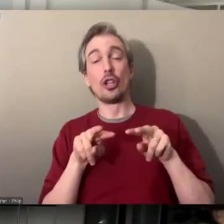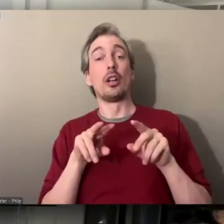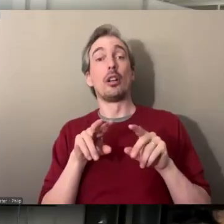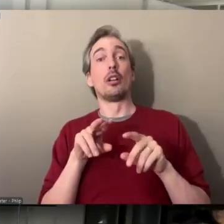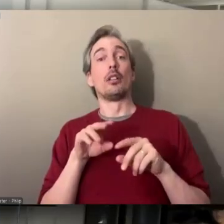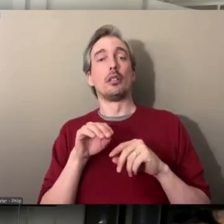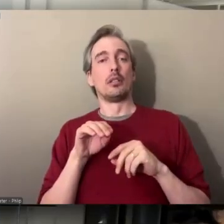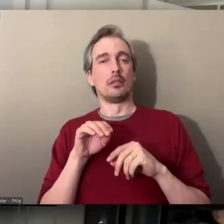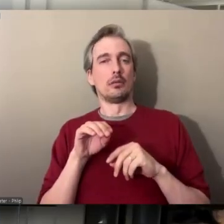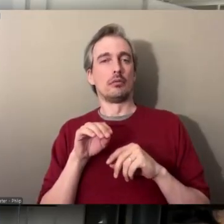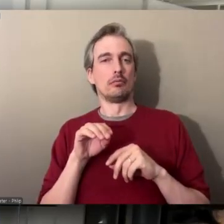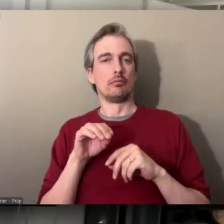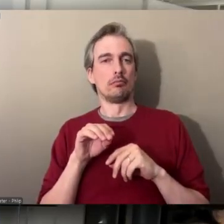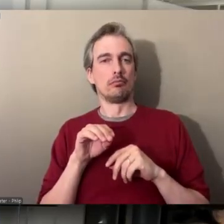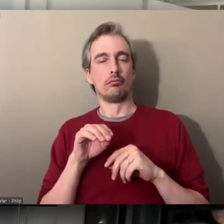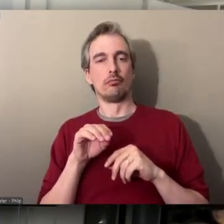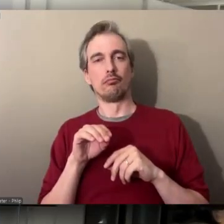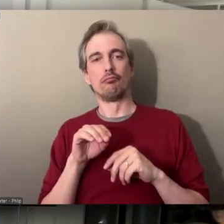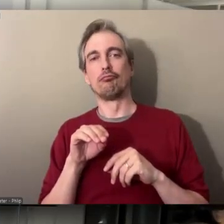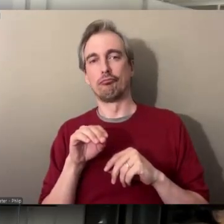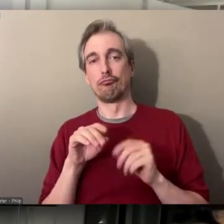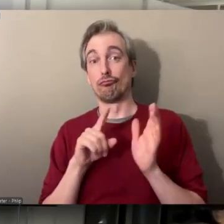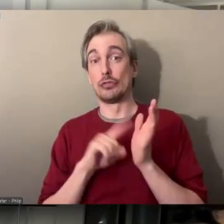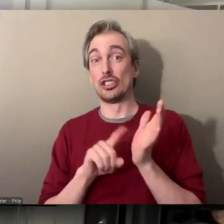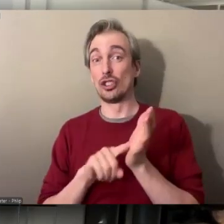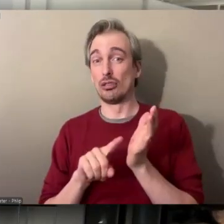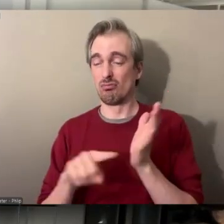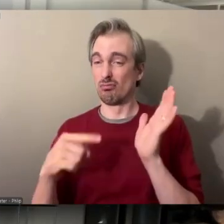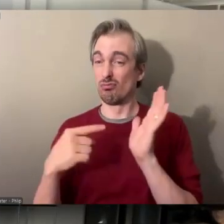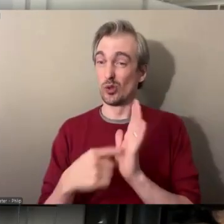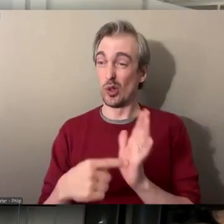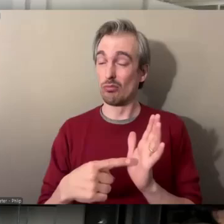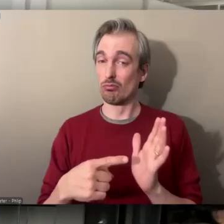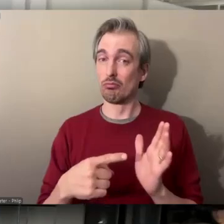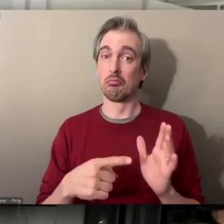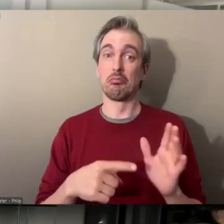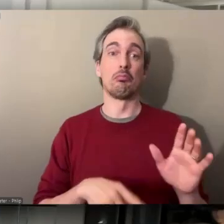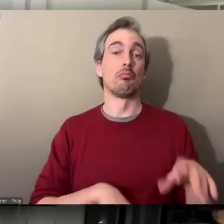and then you test. You find out how your audiences are actually receiving this. And